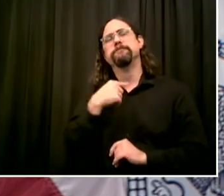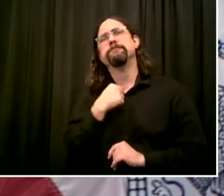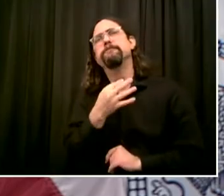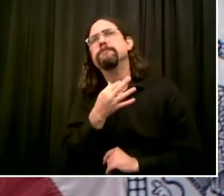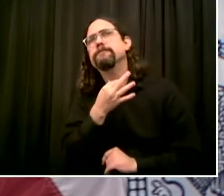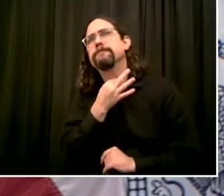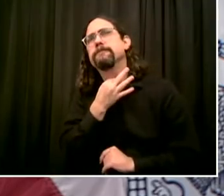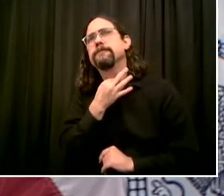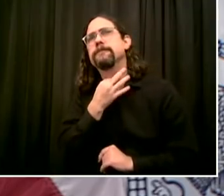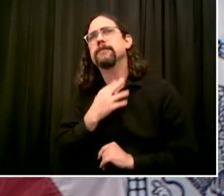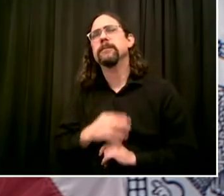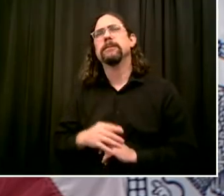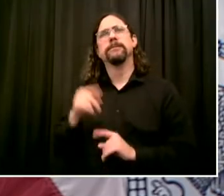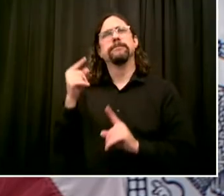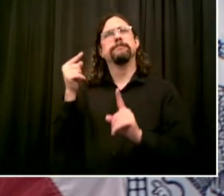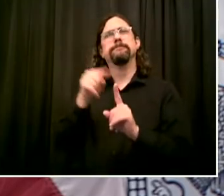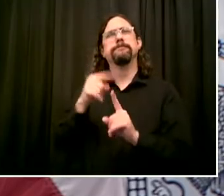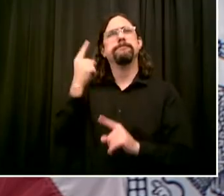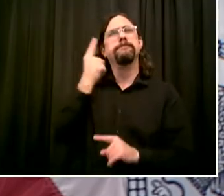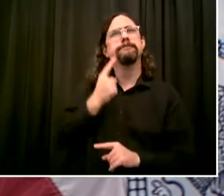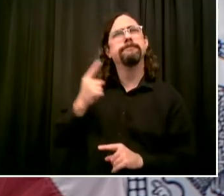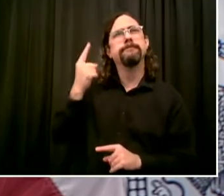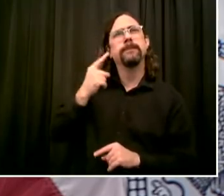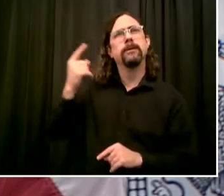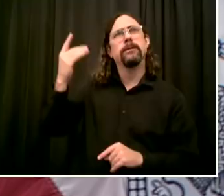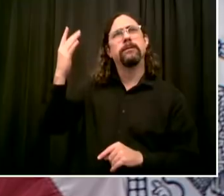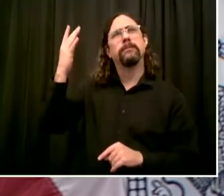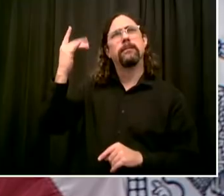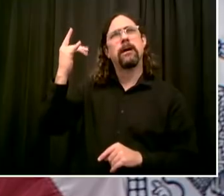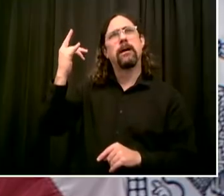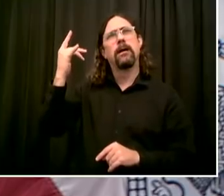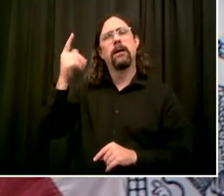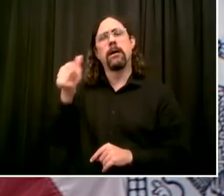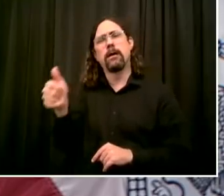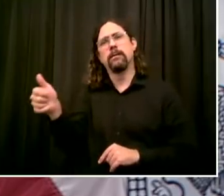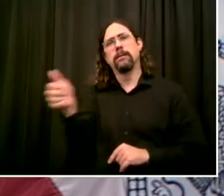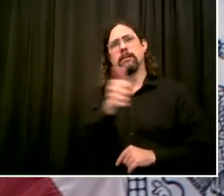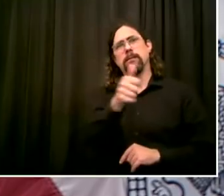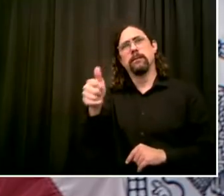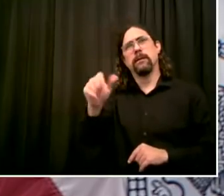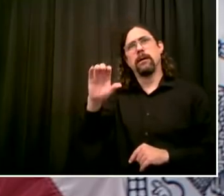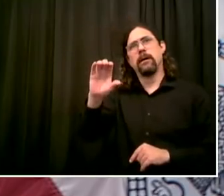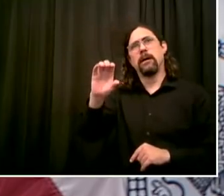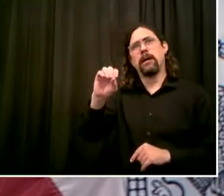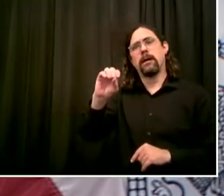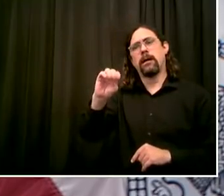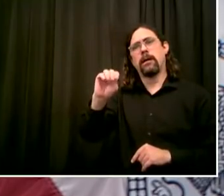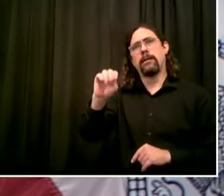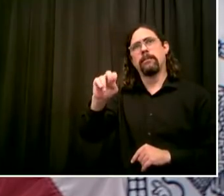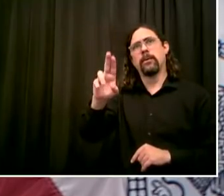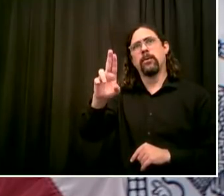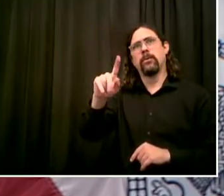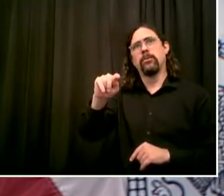DO HAVE ANOTHER QUESTION IT'S A COMPLETELY SEPARATE TOPIC . I AM WONDERING WHTY HE CONCEPT